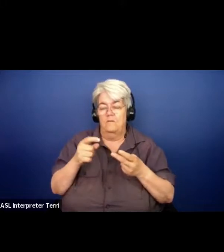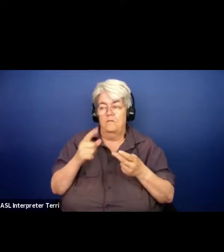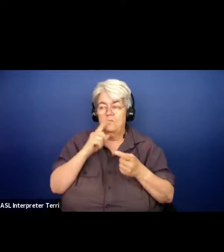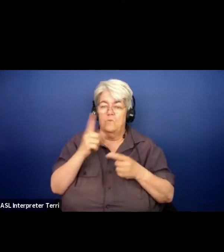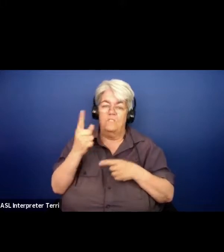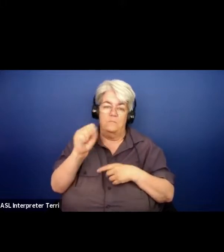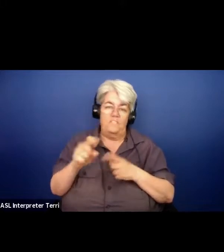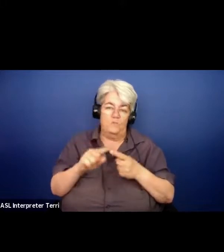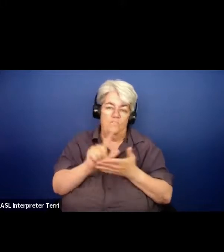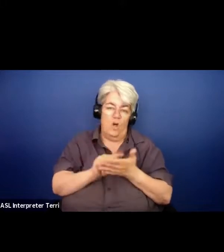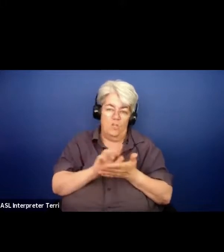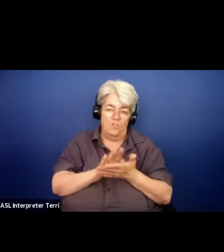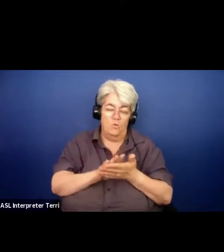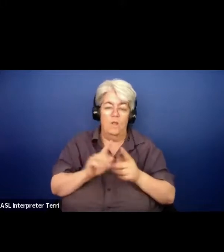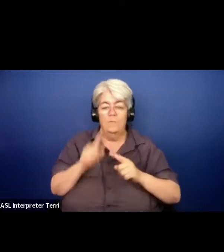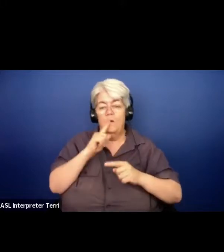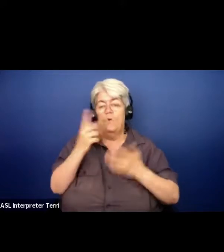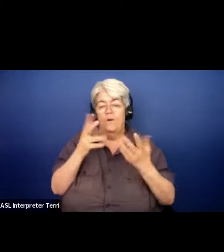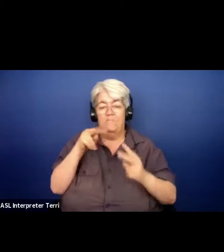you are looking at the intent is you look